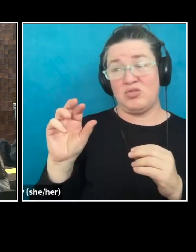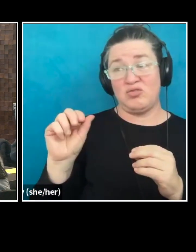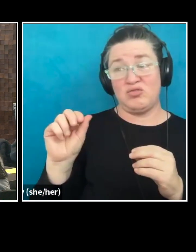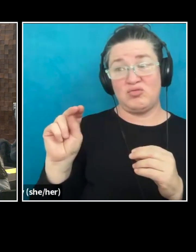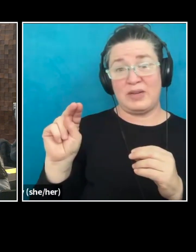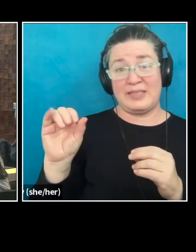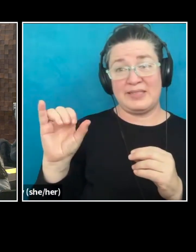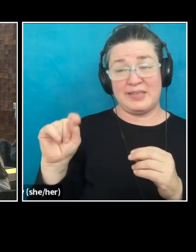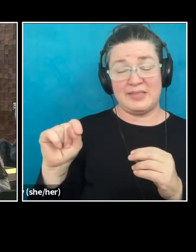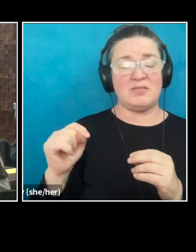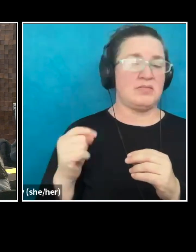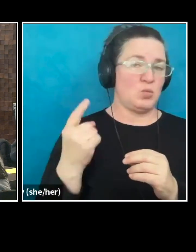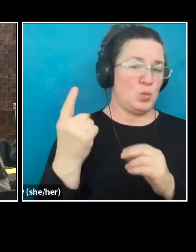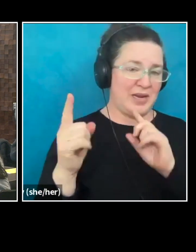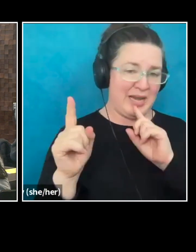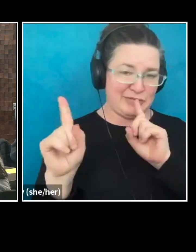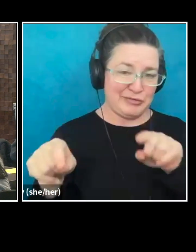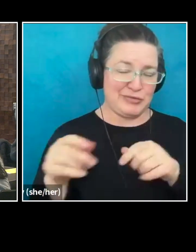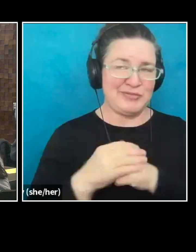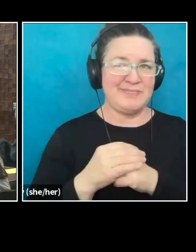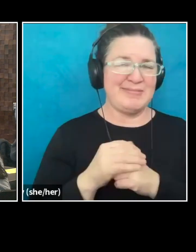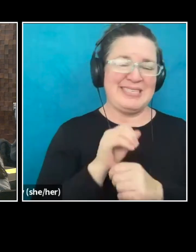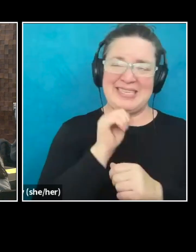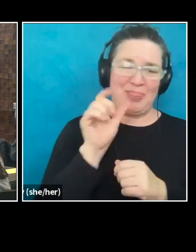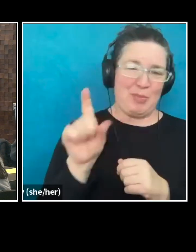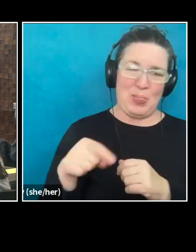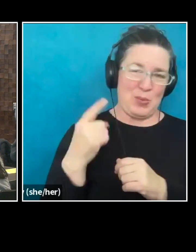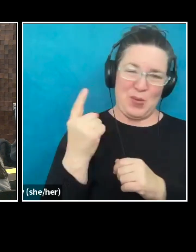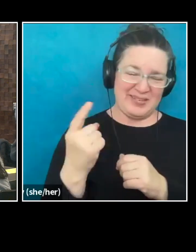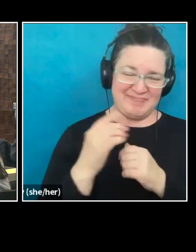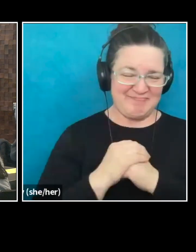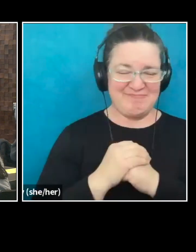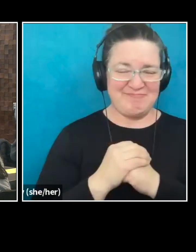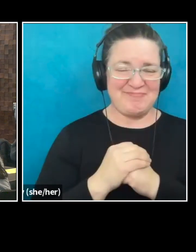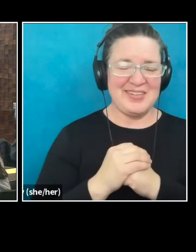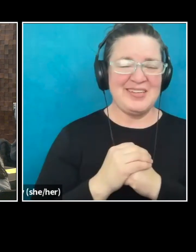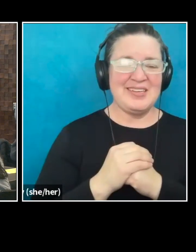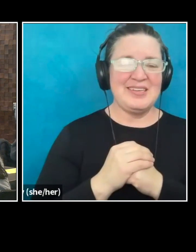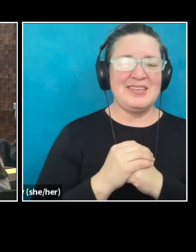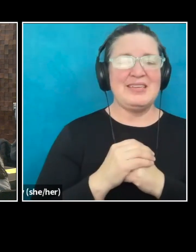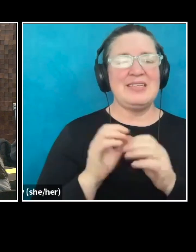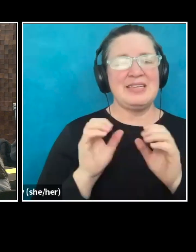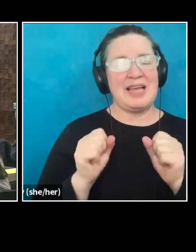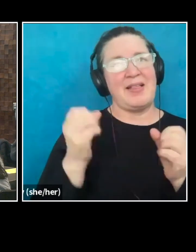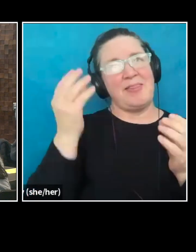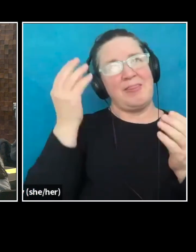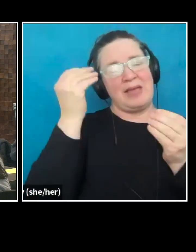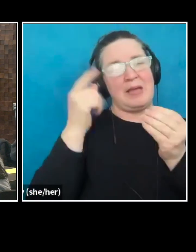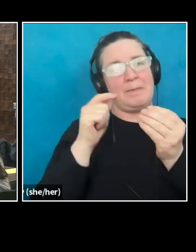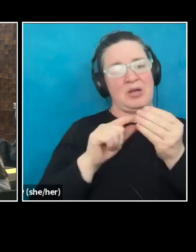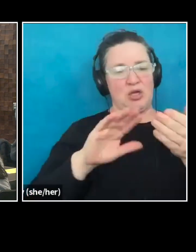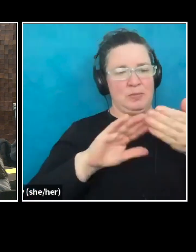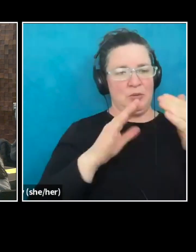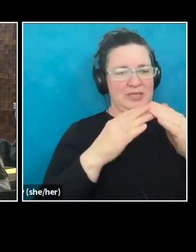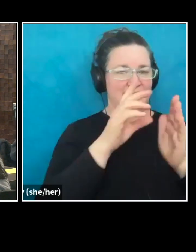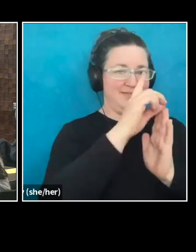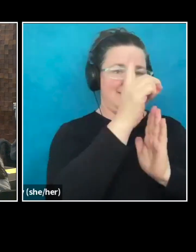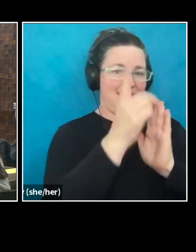only answer. Um there's also thinking about how our communities are designed and and um where